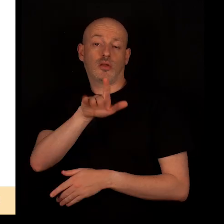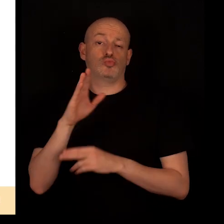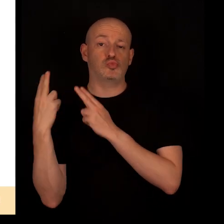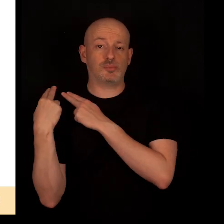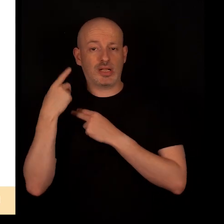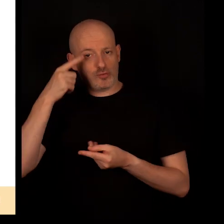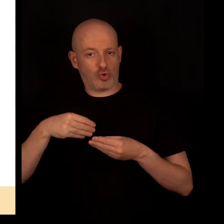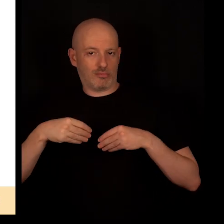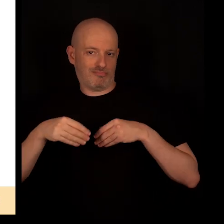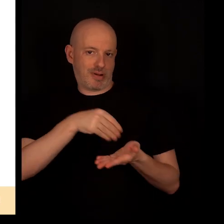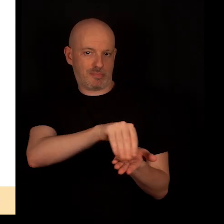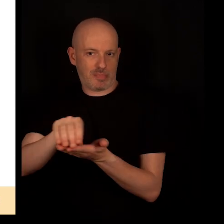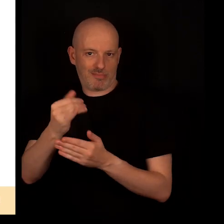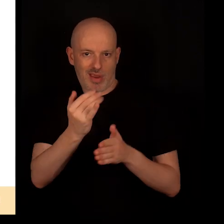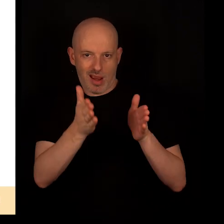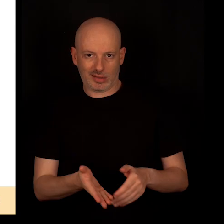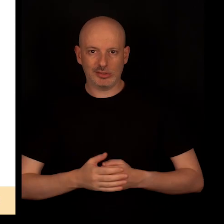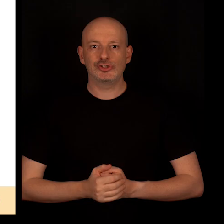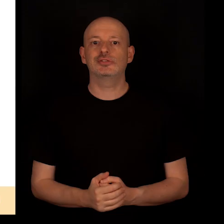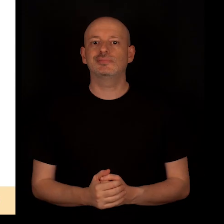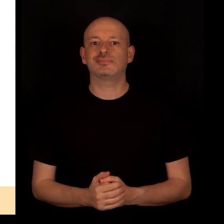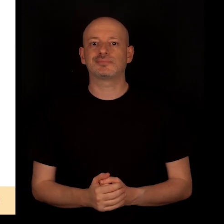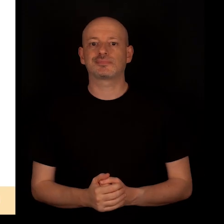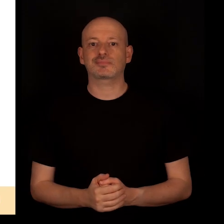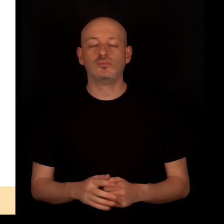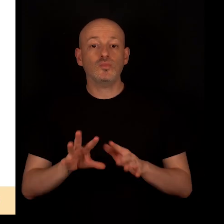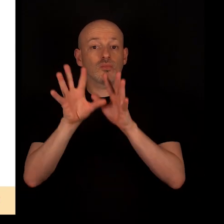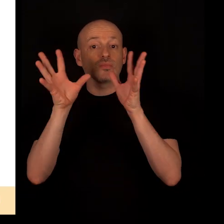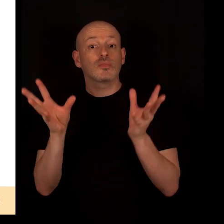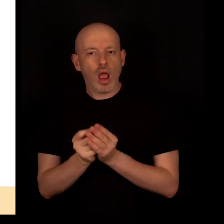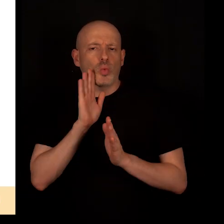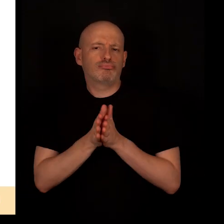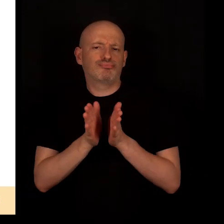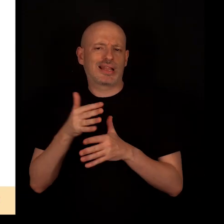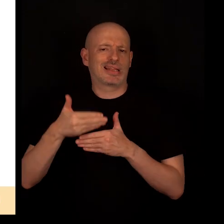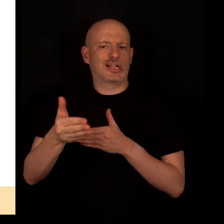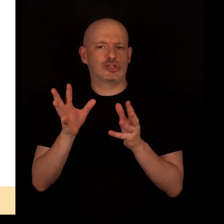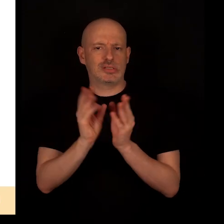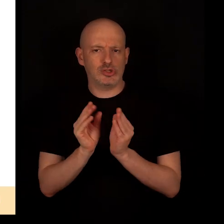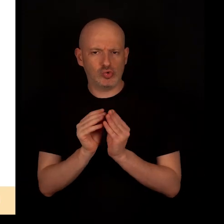and you will be responsible to pay your artists. But all these will also be explained in the next session